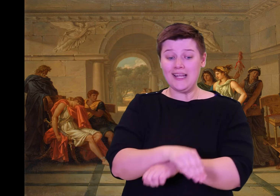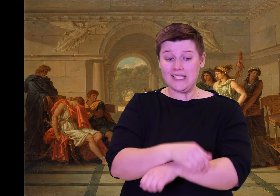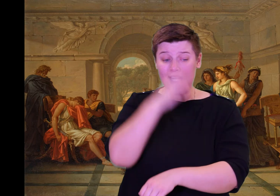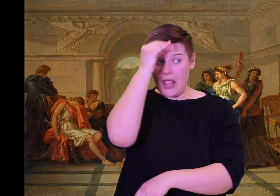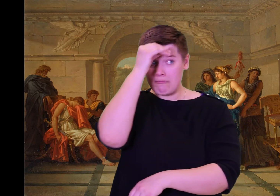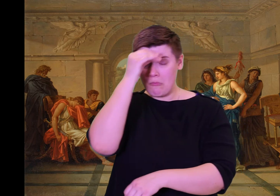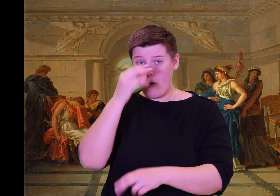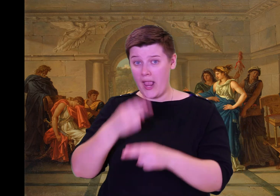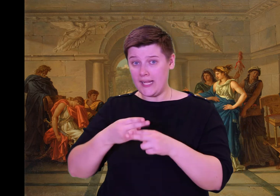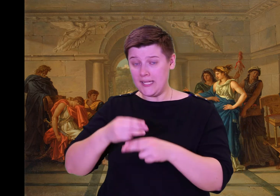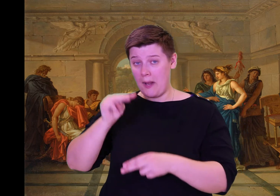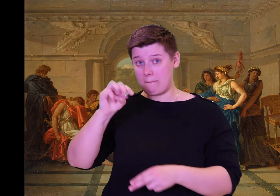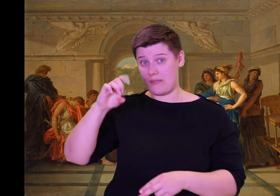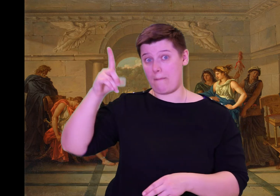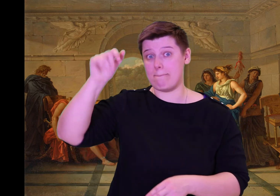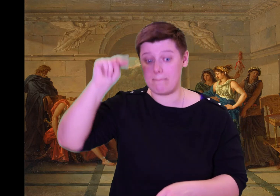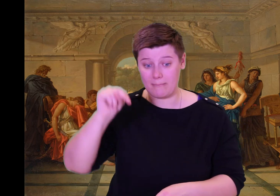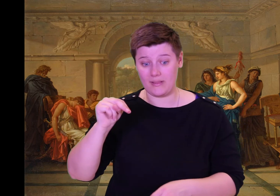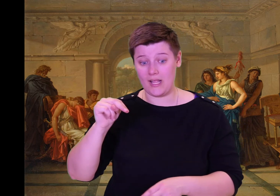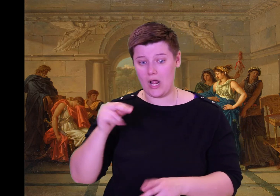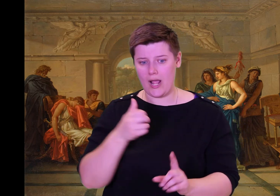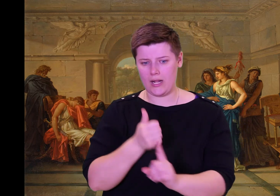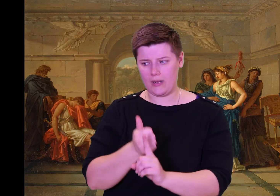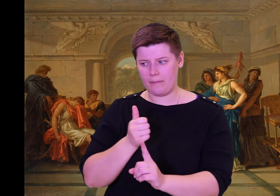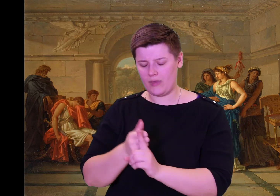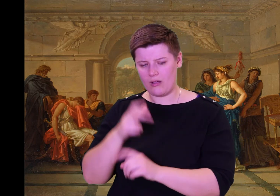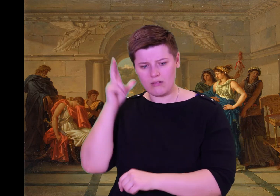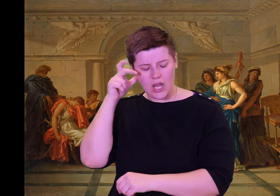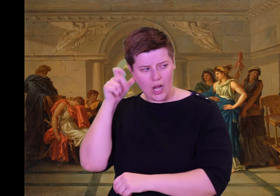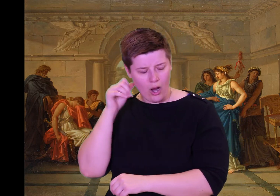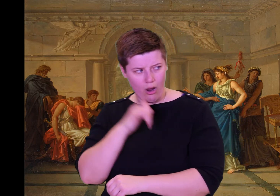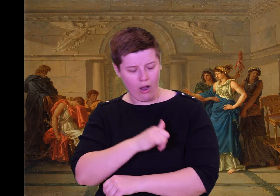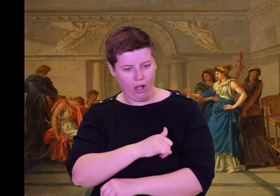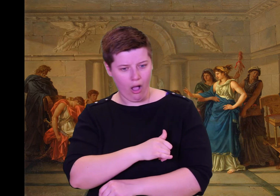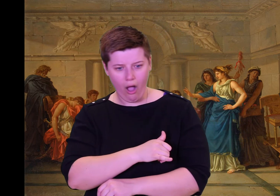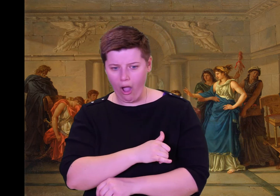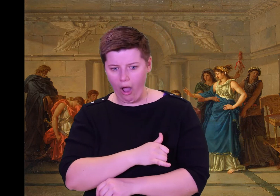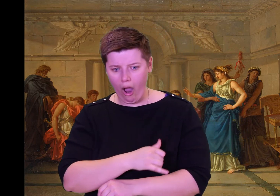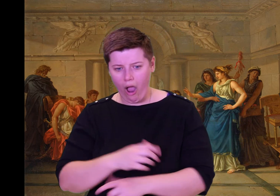speechlessly collapsed. Penelope lay upstairs in her bedroom,